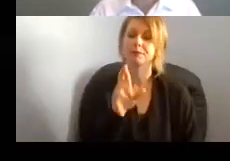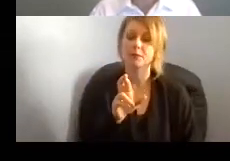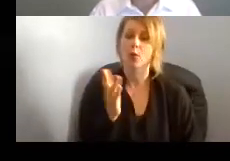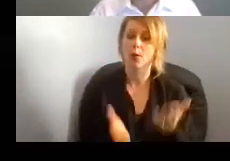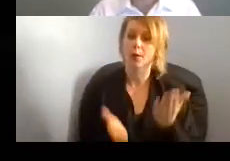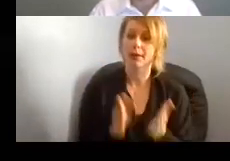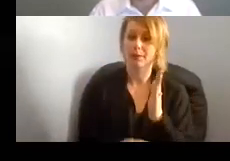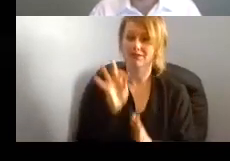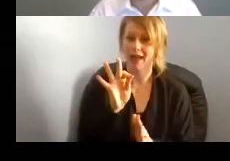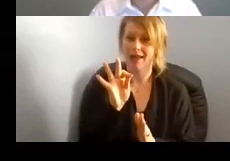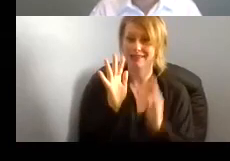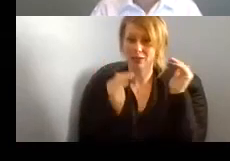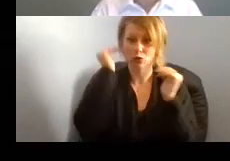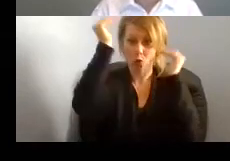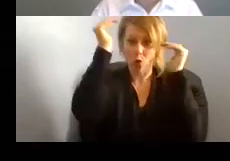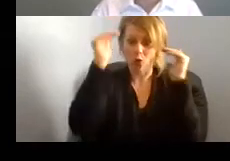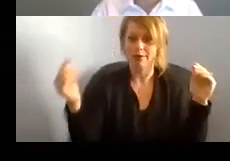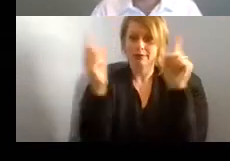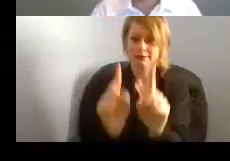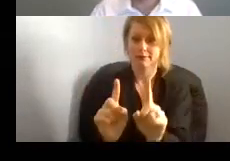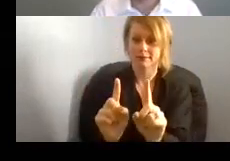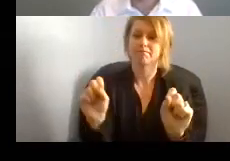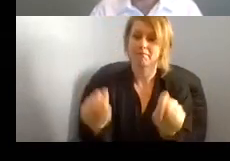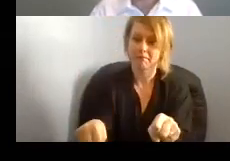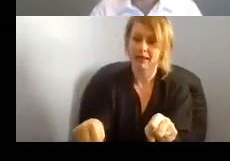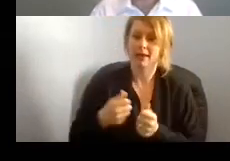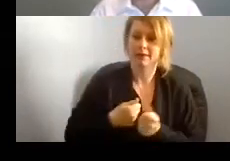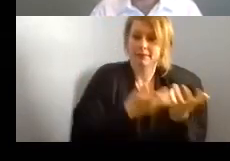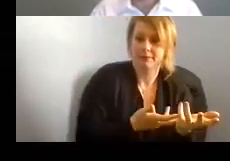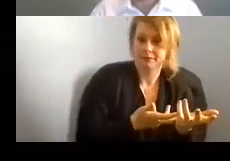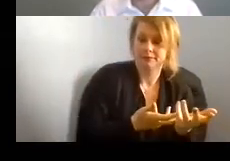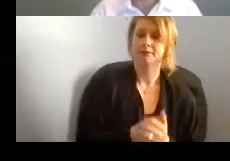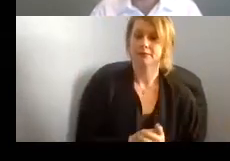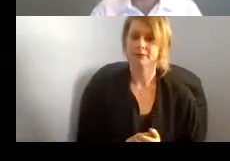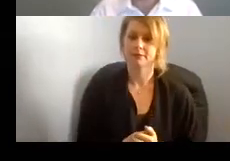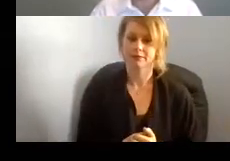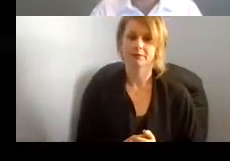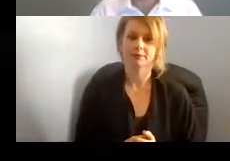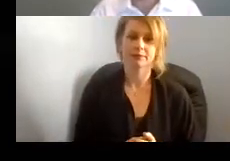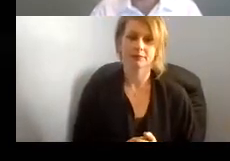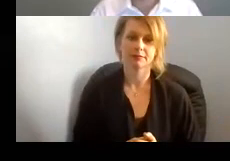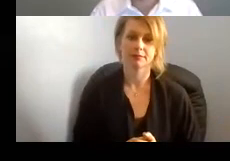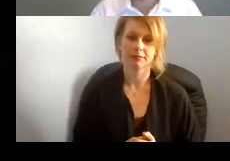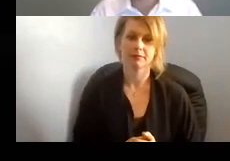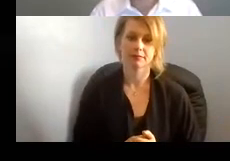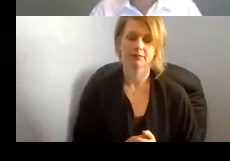the child can talk to when they’re feeling upset or wanting to talk. Or set procedures for the student to obtain support.